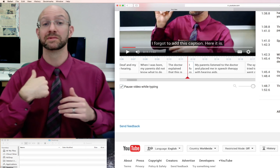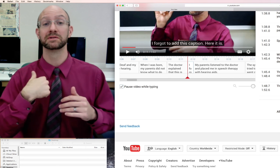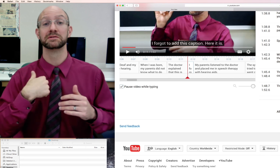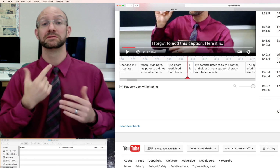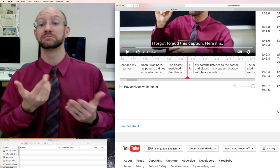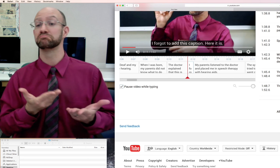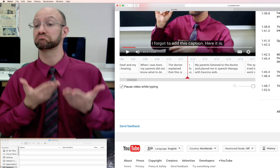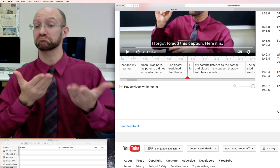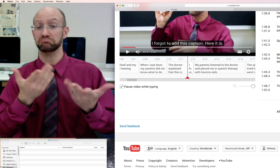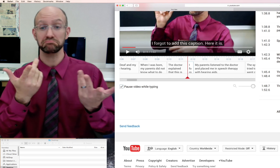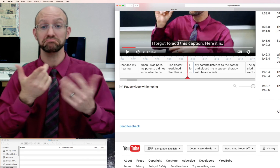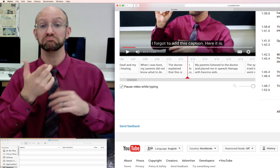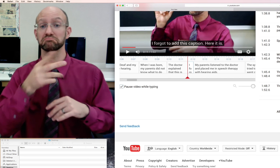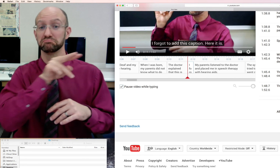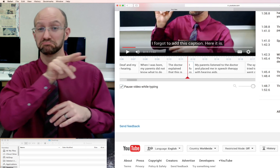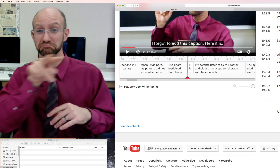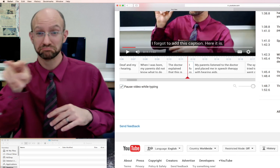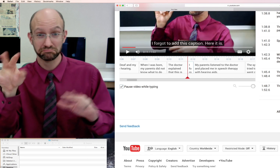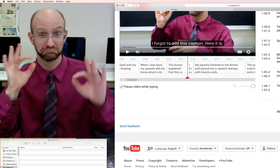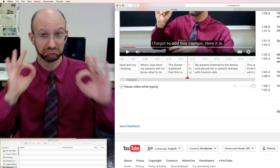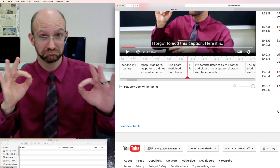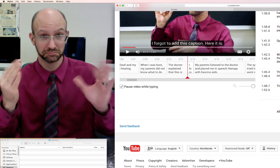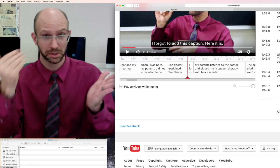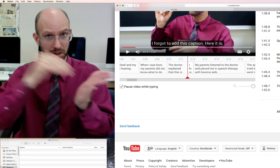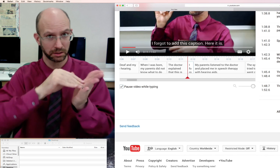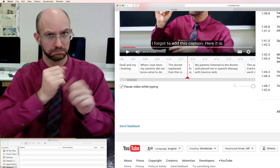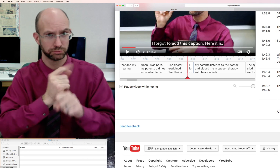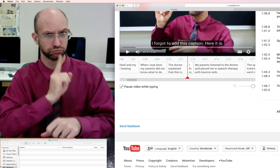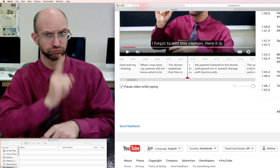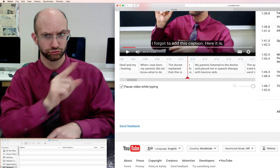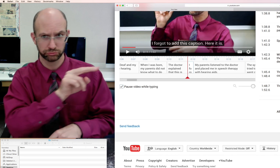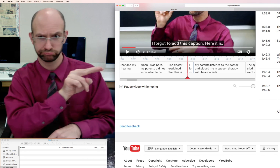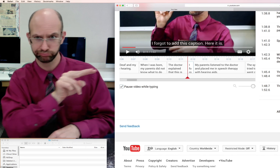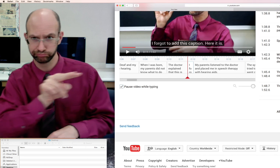I would recommend you to watch the video all over again just to make sure.